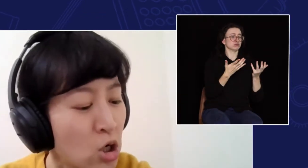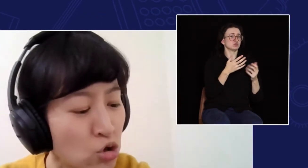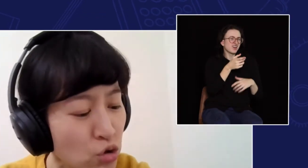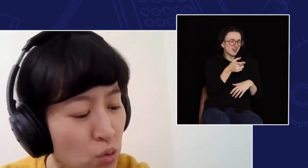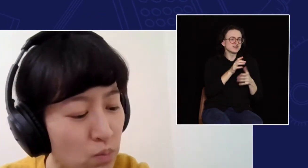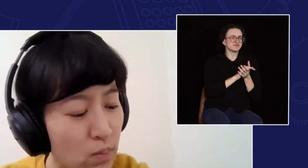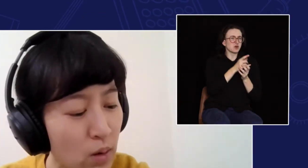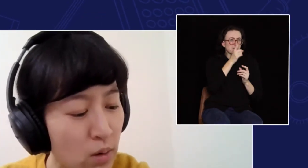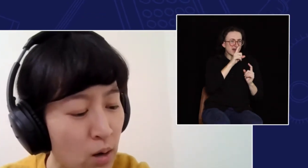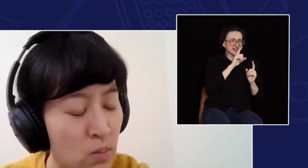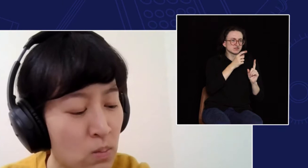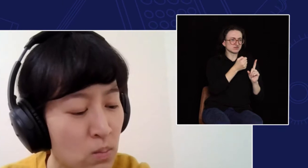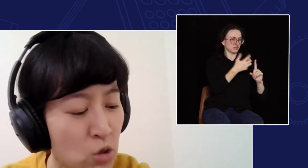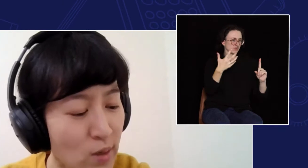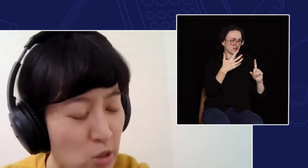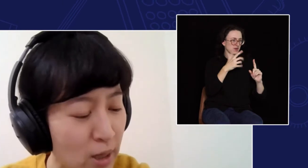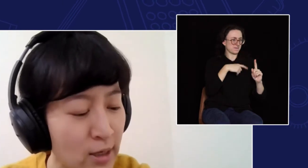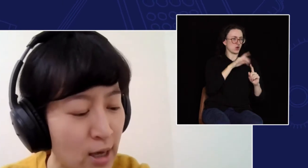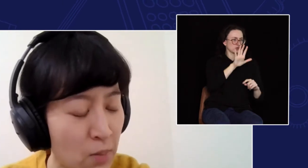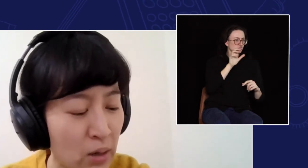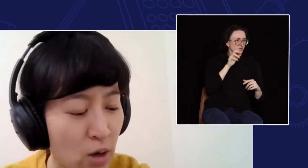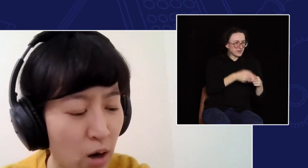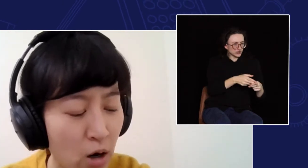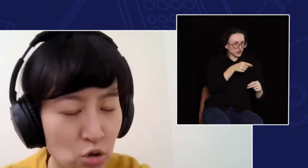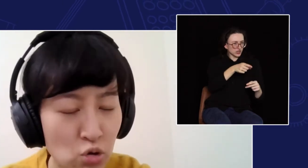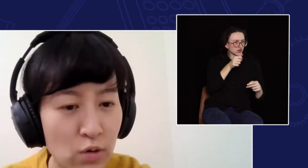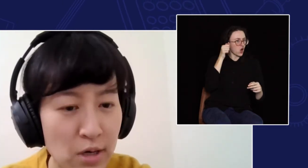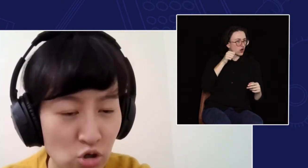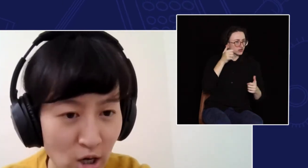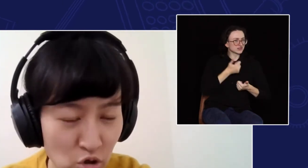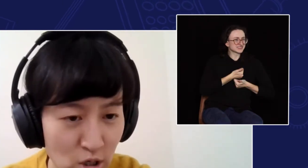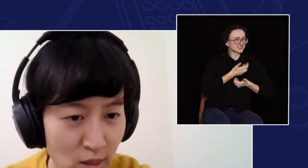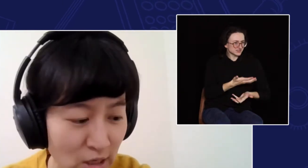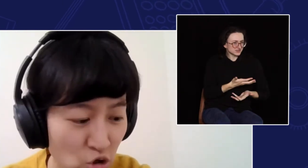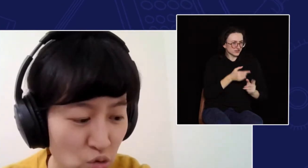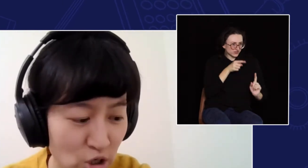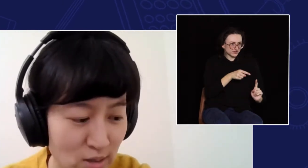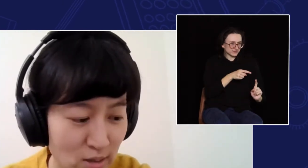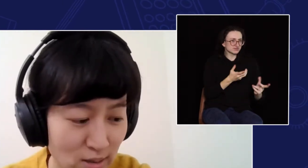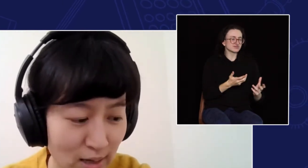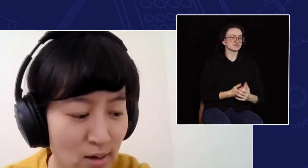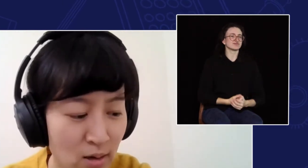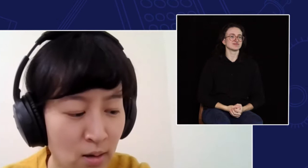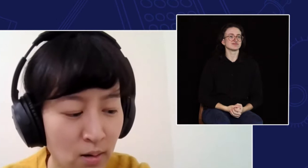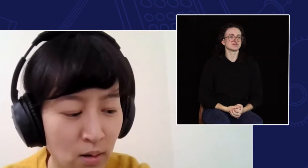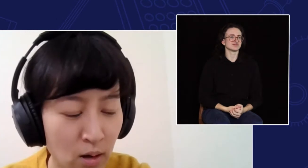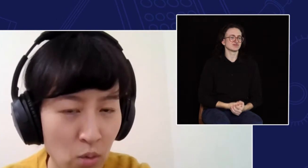Could you... Could you explain again, about the ‘auditory exhaustion’ that you just said?